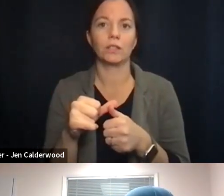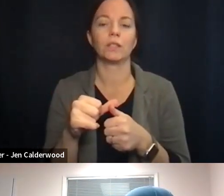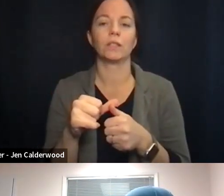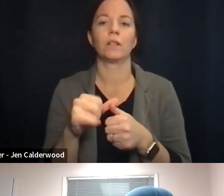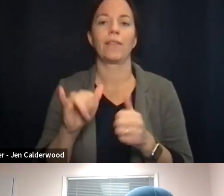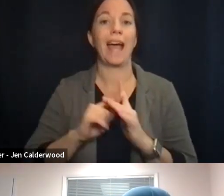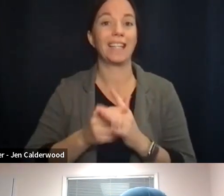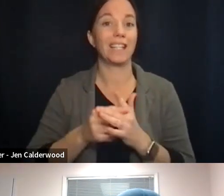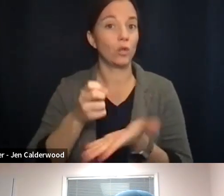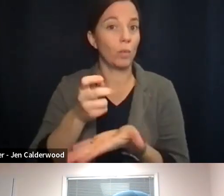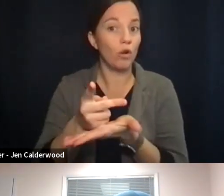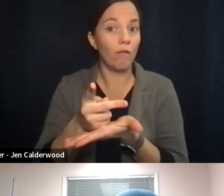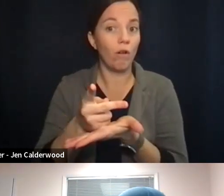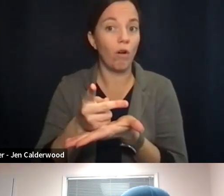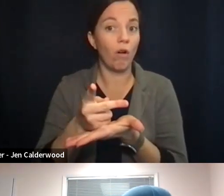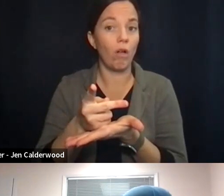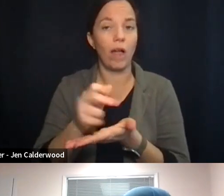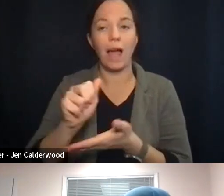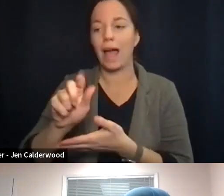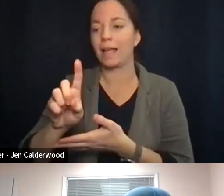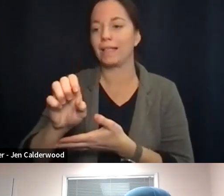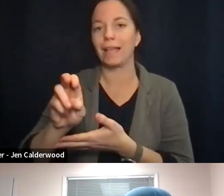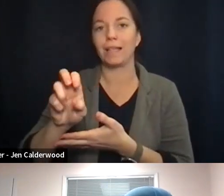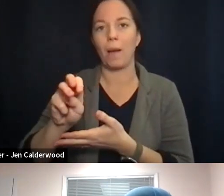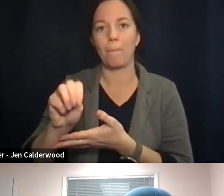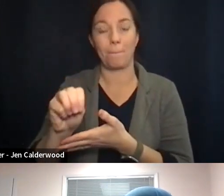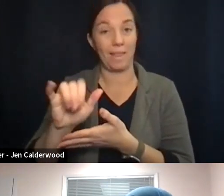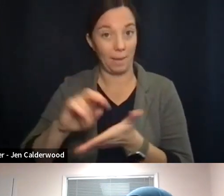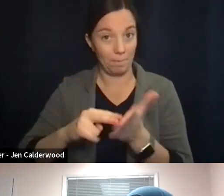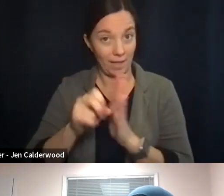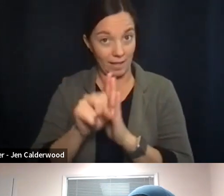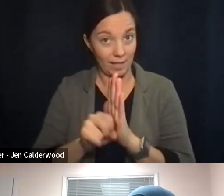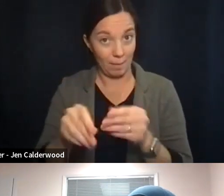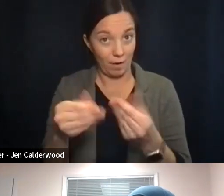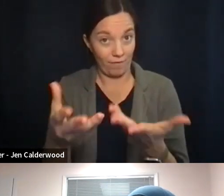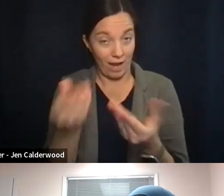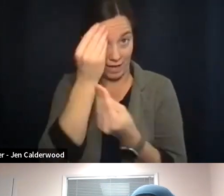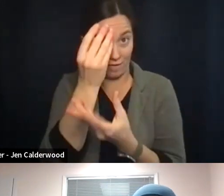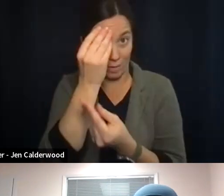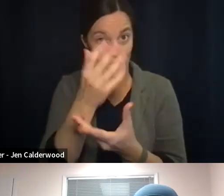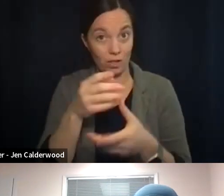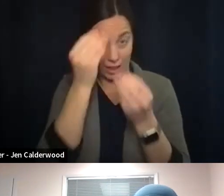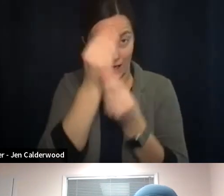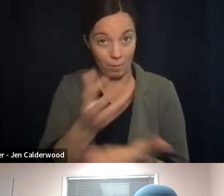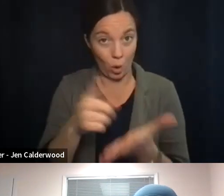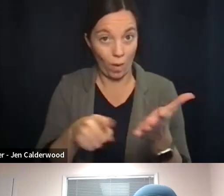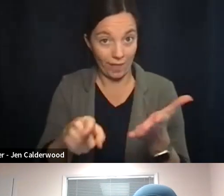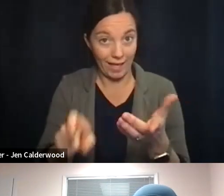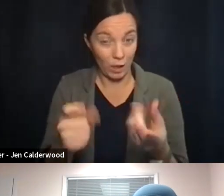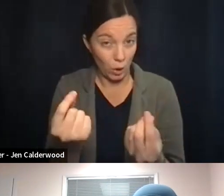What does everything mean like with the letters and stuff like that? Is the initial approval amendment. A denom is that where the State provided them the information, and let them know what they need